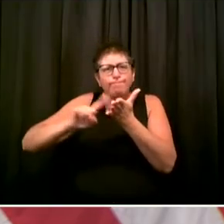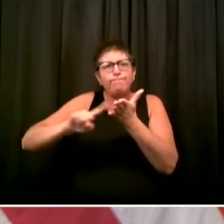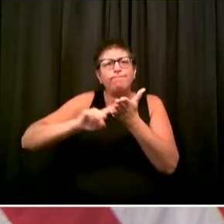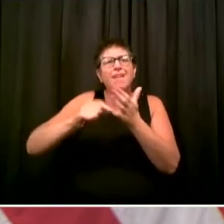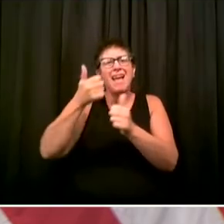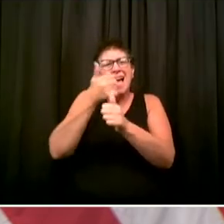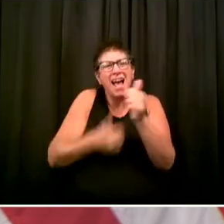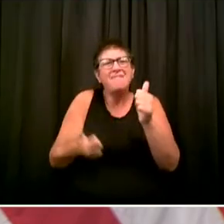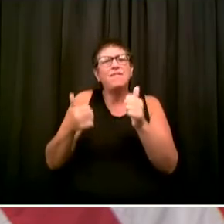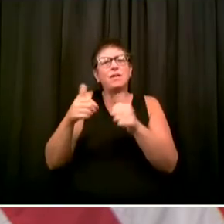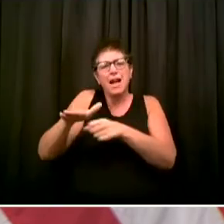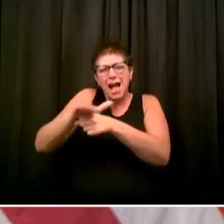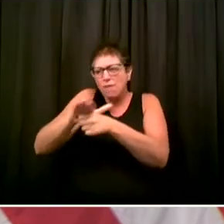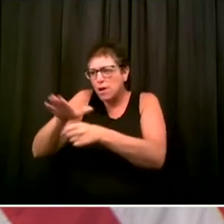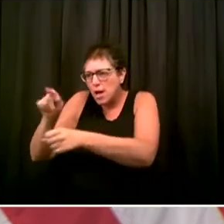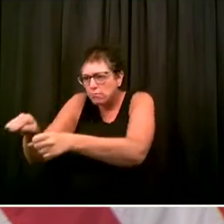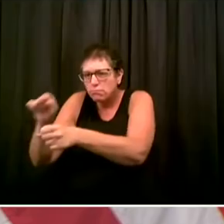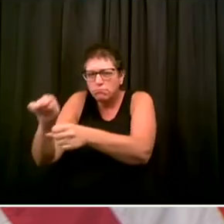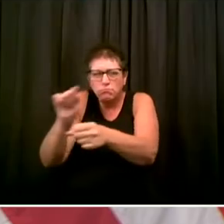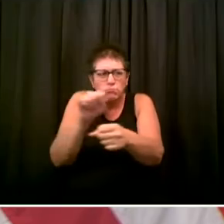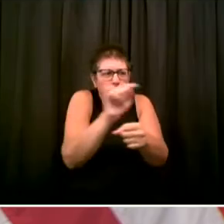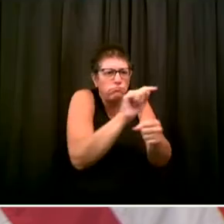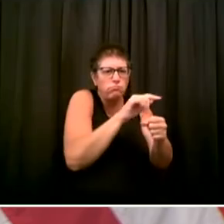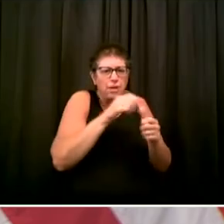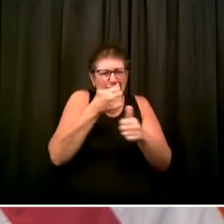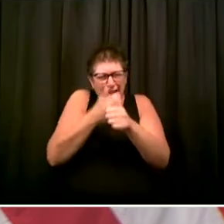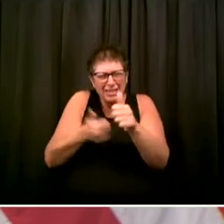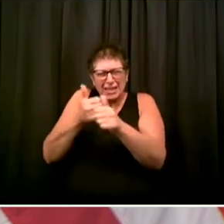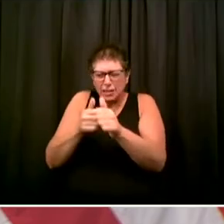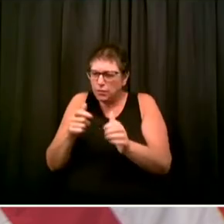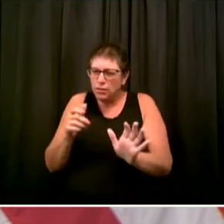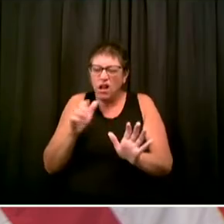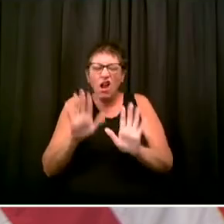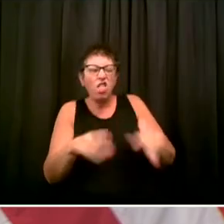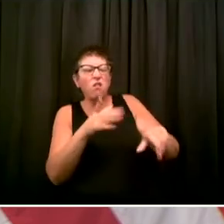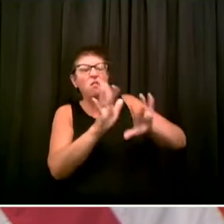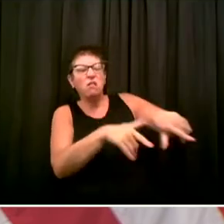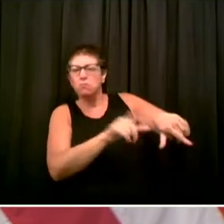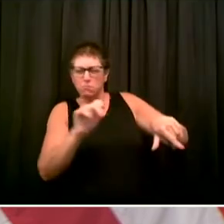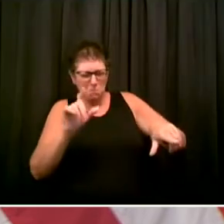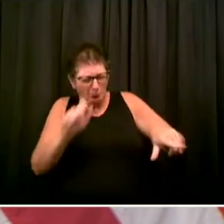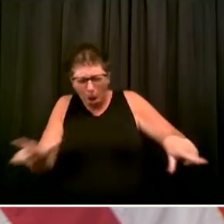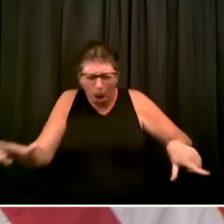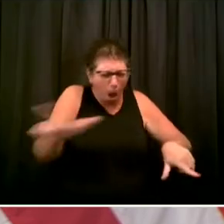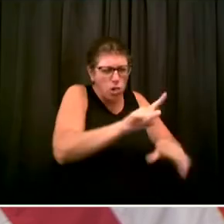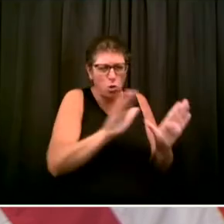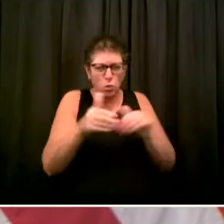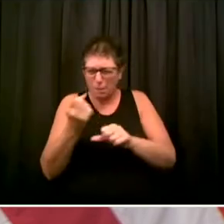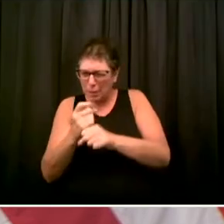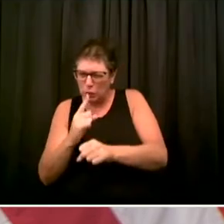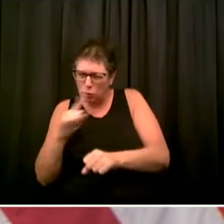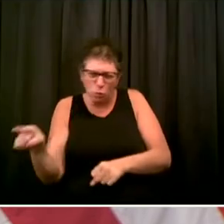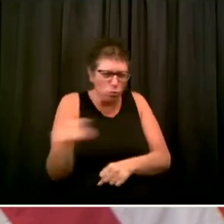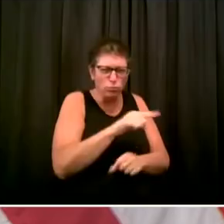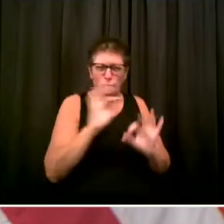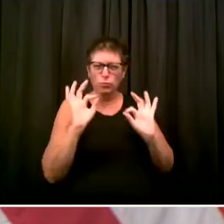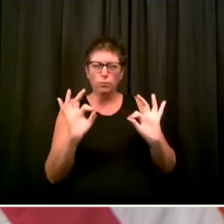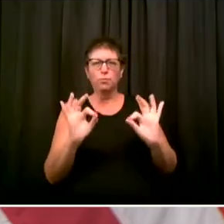CUSTODIA LENIGNEERS WILL ALSO CONTINUE TO CONTRIBUTE TO INSPECT BEING AND WALKING THROUGH EACH SPACE TO MAKE SURE IT IS READY